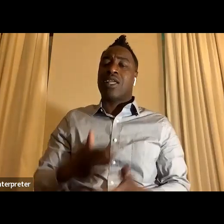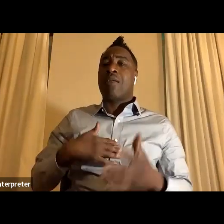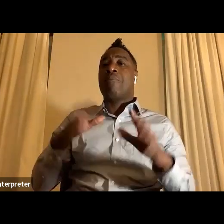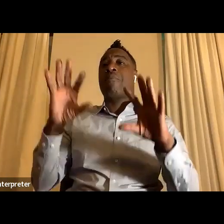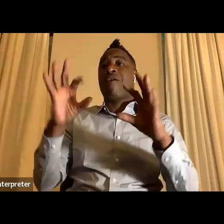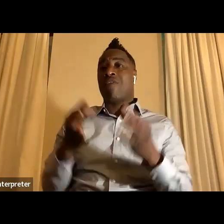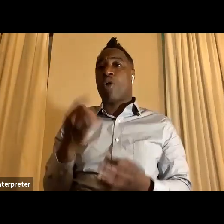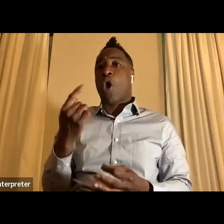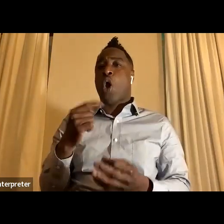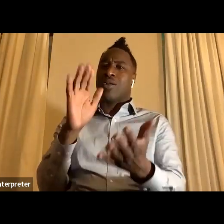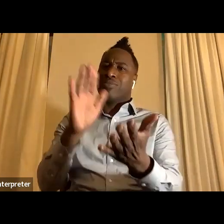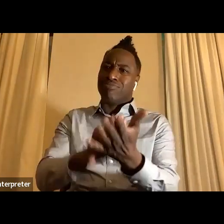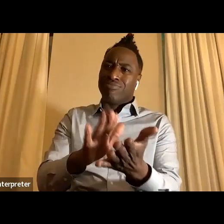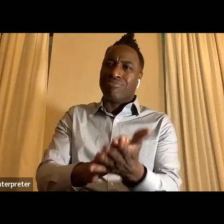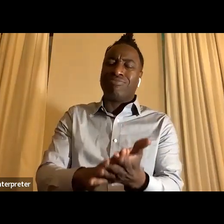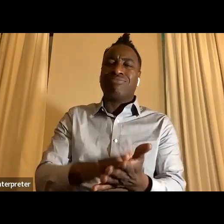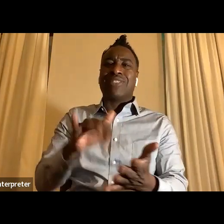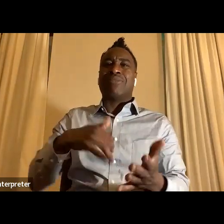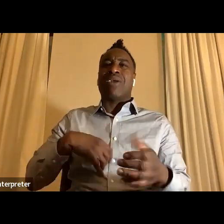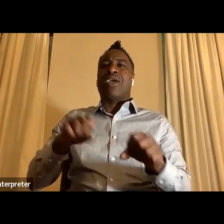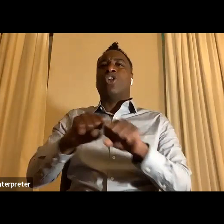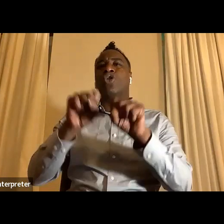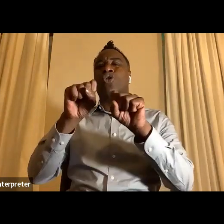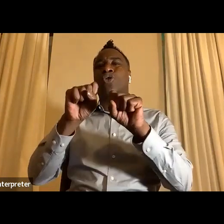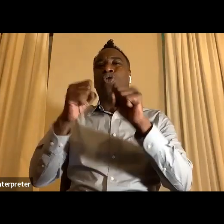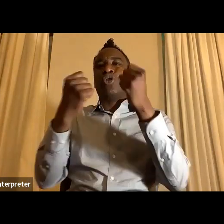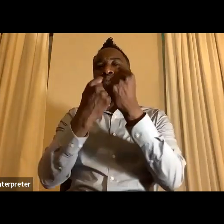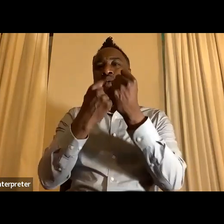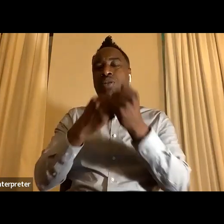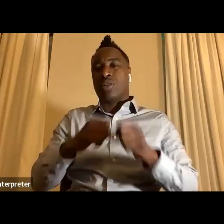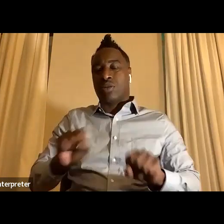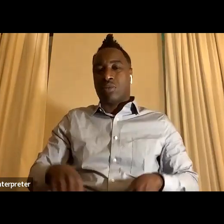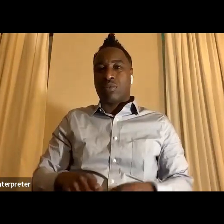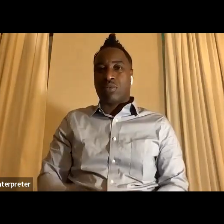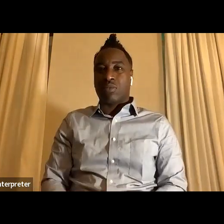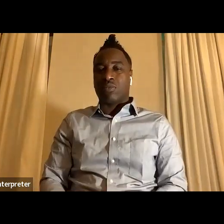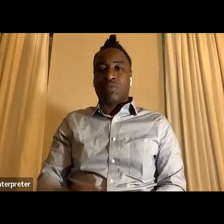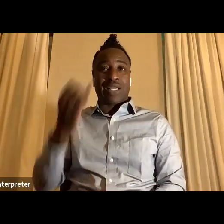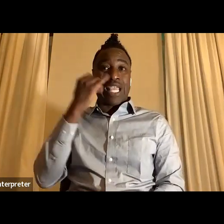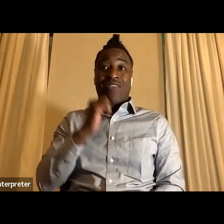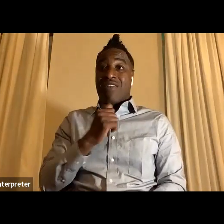That's my support system. And if it wasn't for them, I don't think I would have gotten this far.